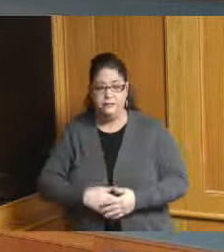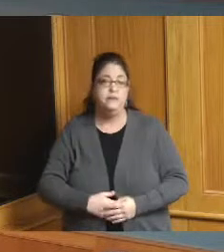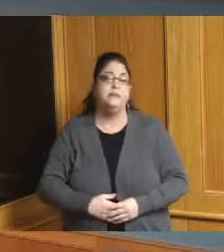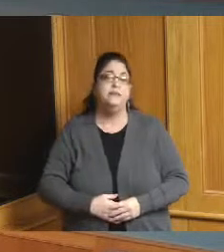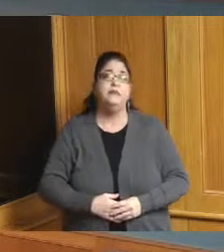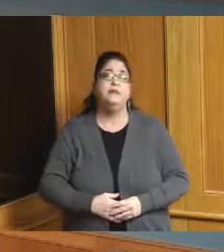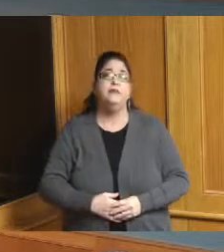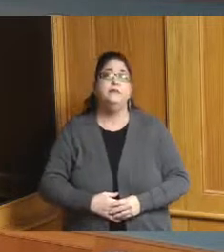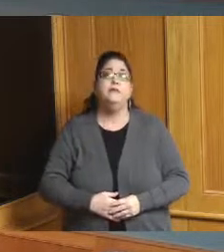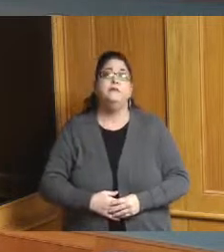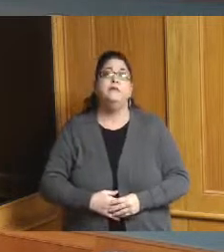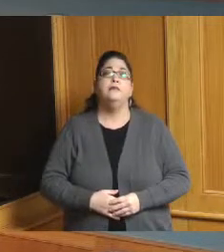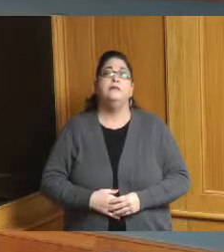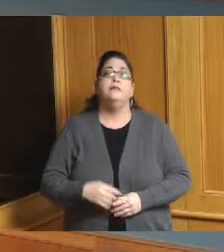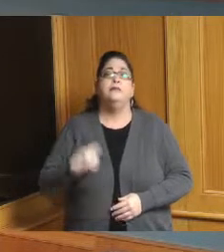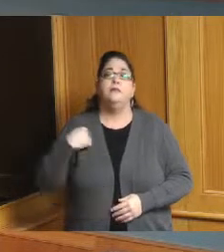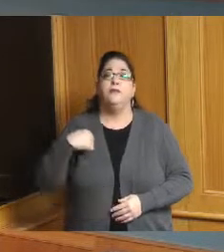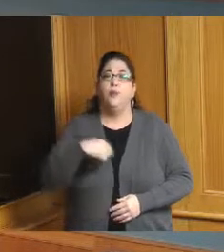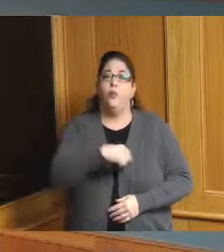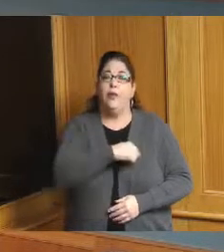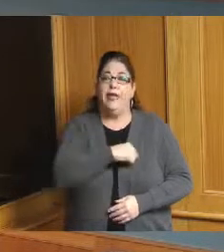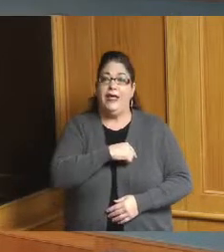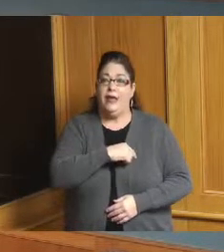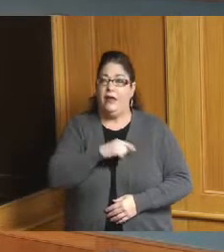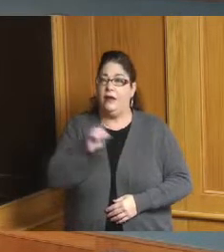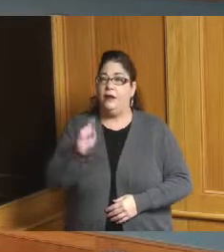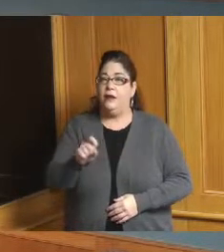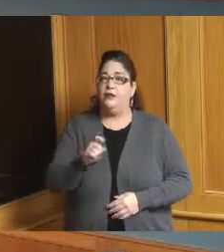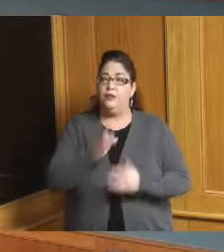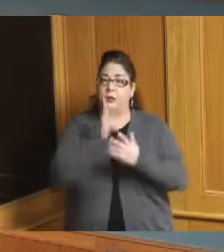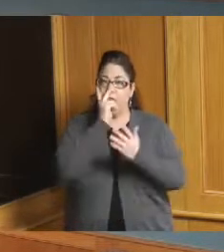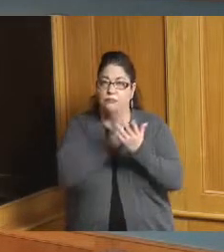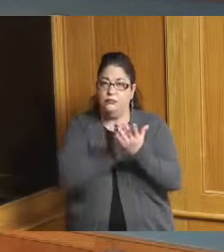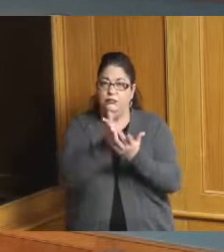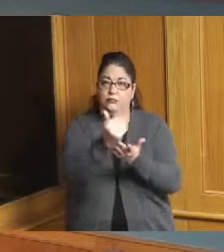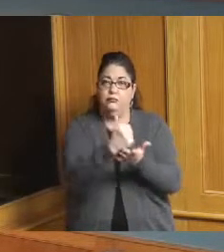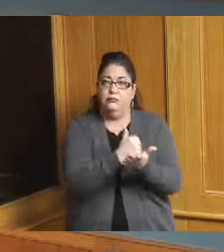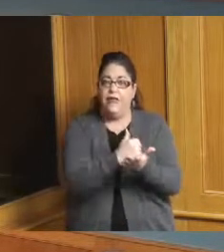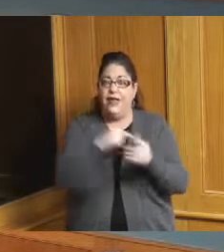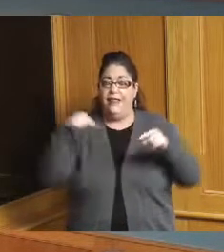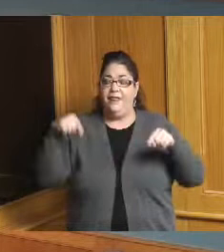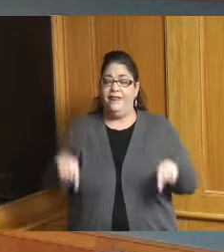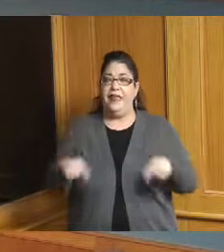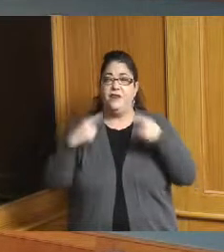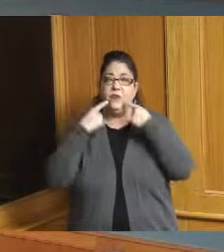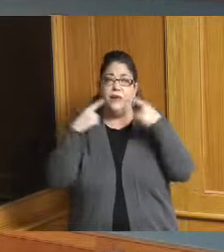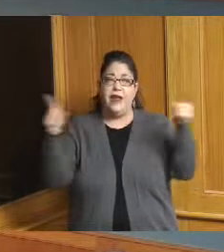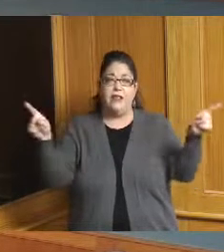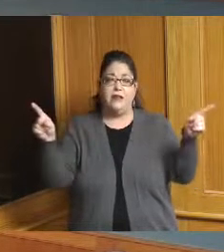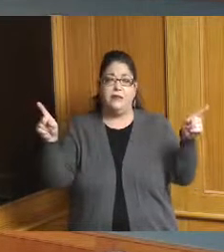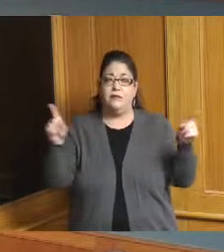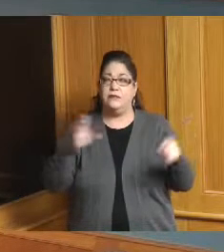we need to be transparent as it relates to this resolution there was no ever any desire to get rid